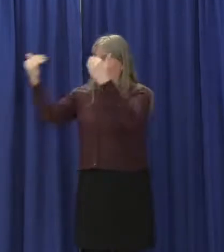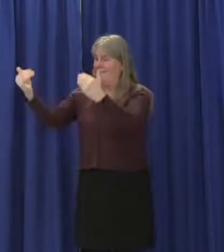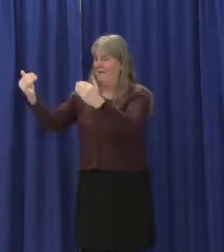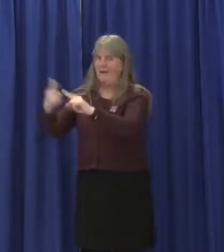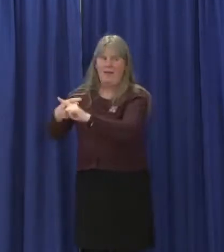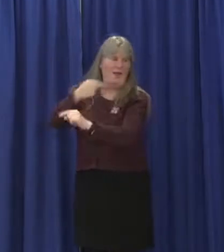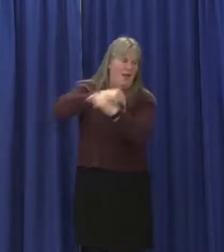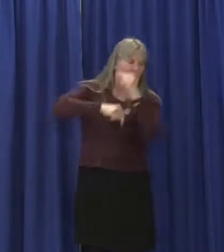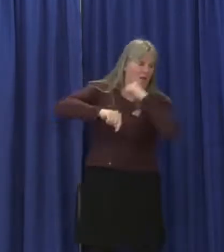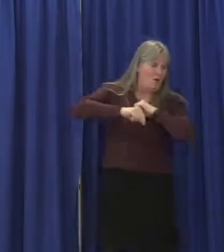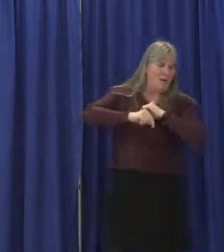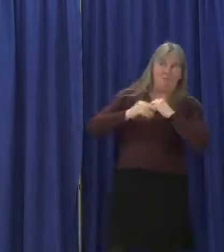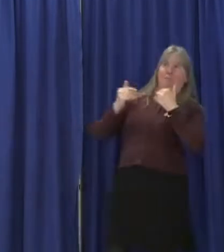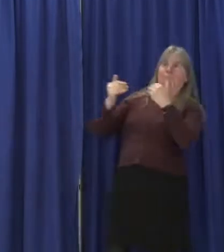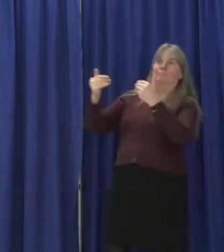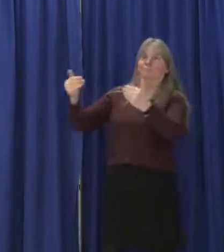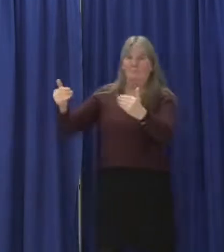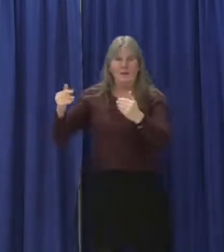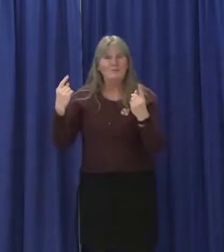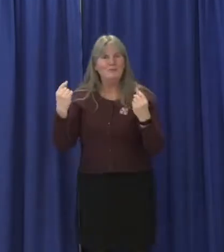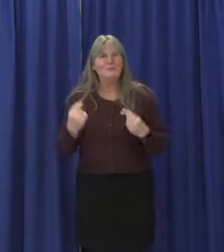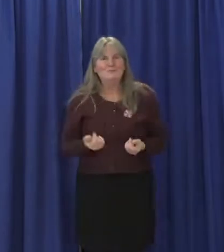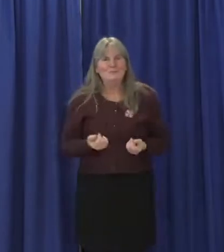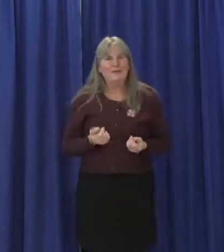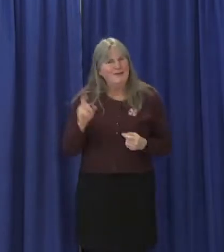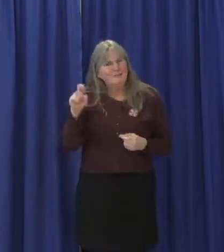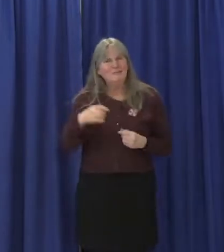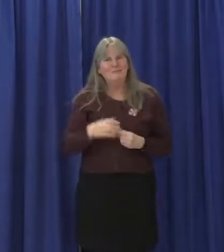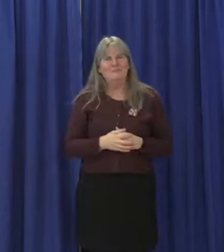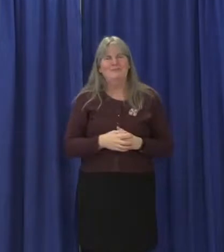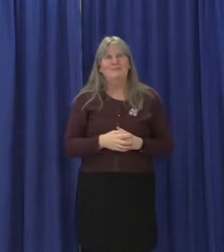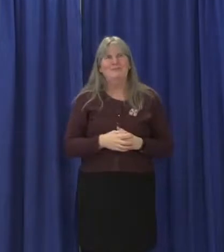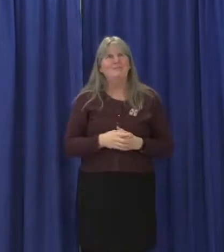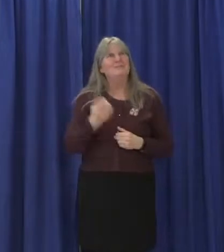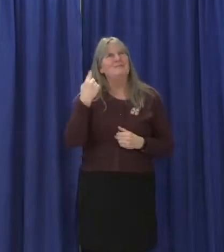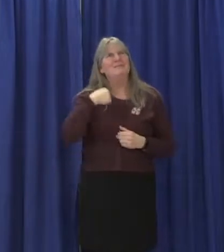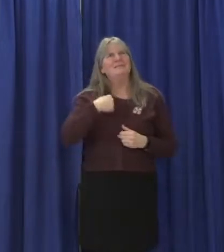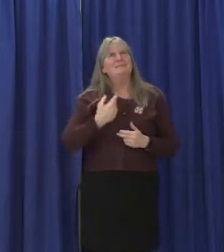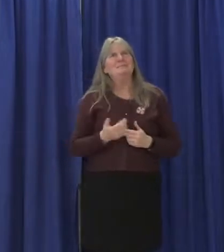do it." I'm so-- I think I have a lot